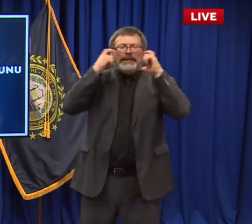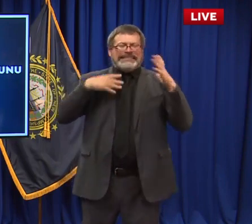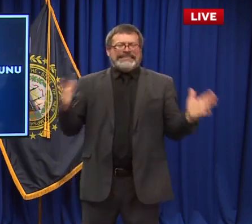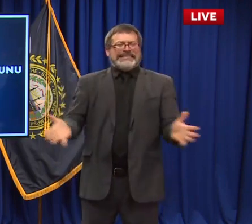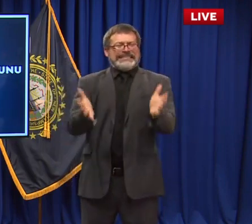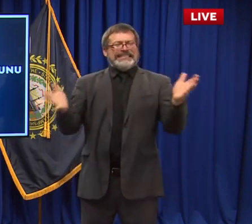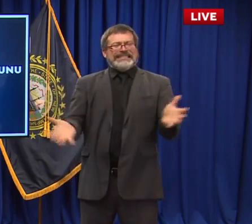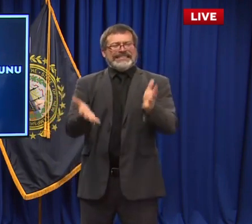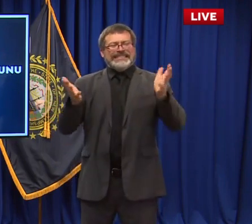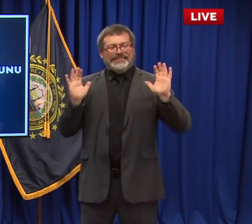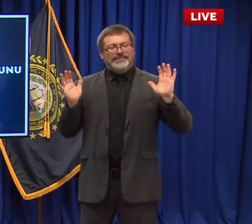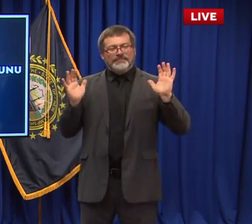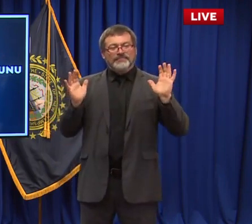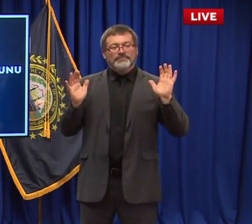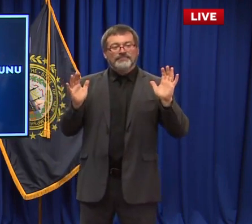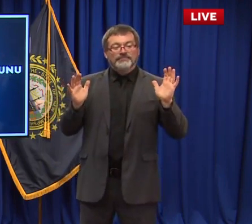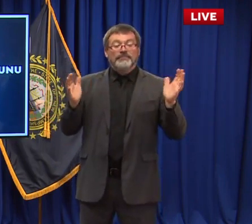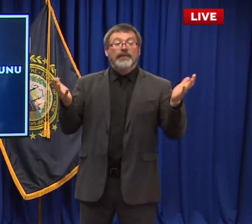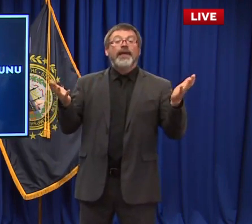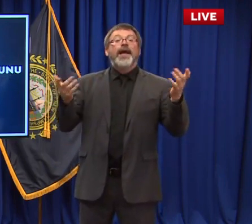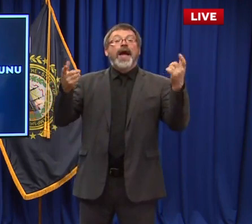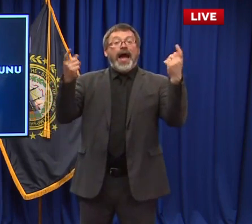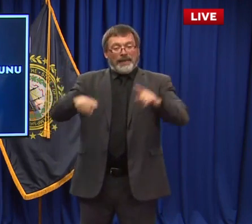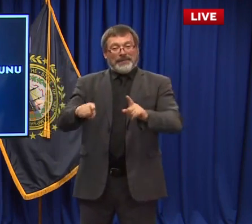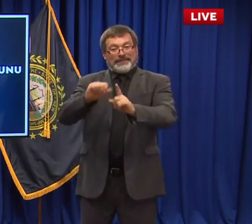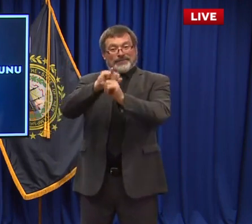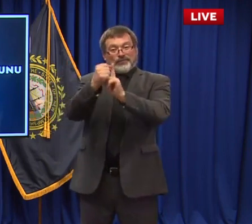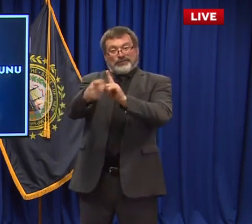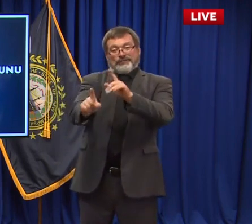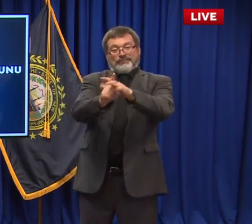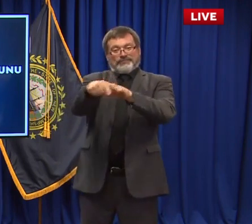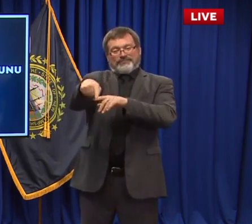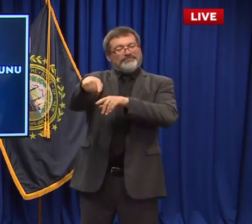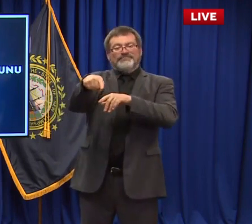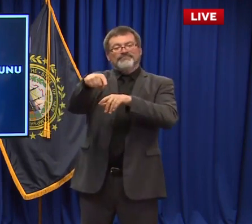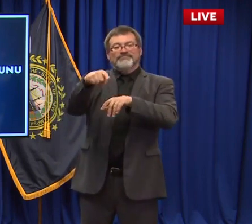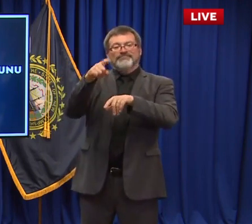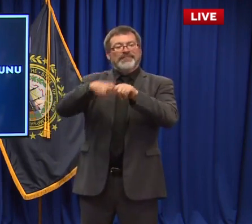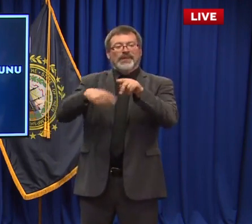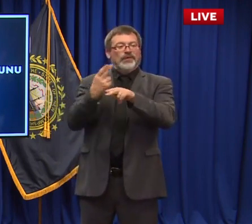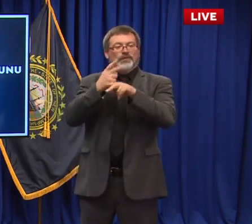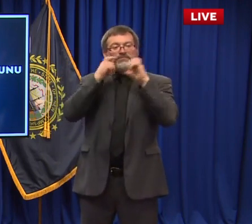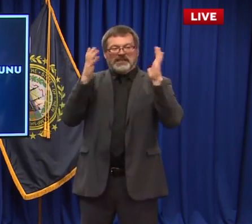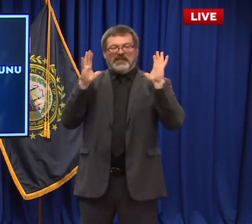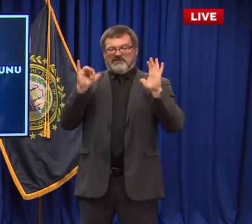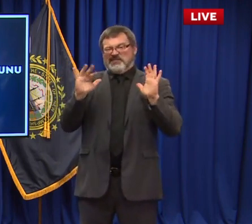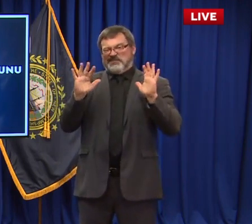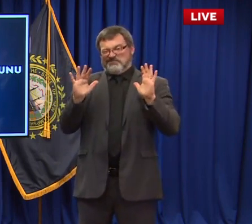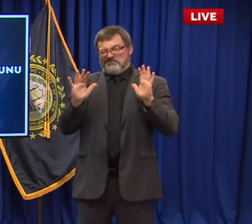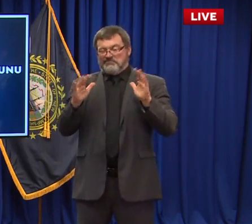IF THEY ARE IN CLOSE PROXIMITY AND GOING TO PUT THEMSELVES OR OTHERS AT RISK. BUT THEY HAVE TO BE COGNIZANT OF THAT.